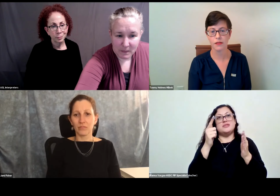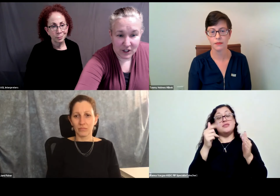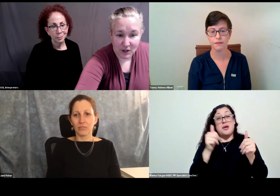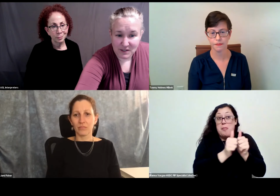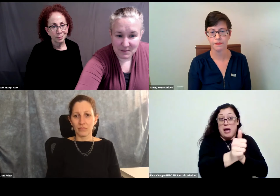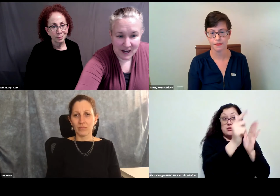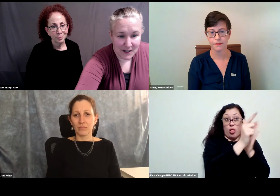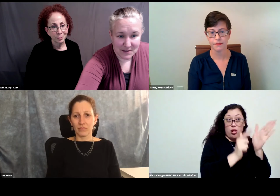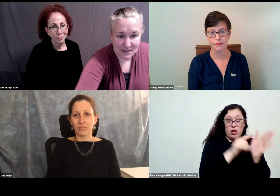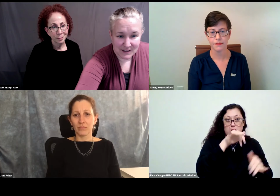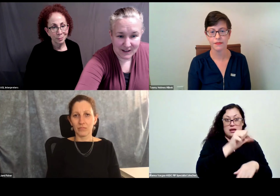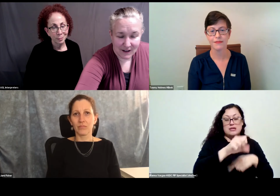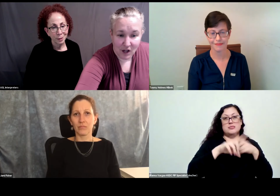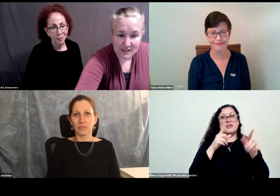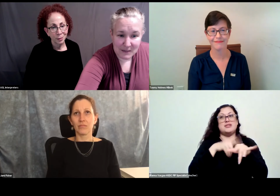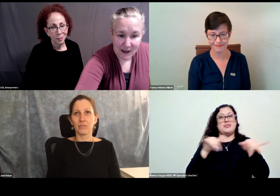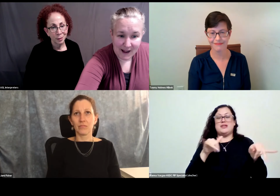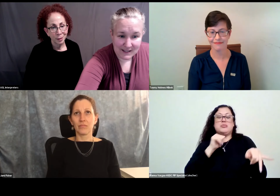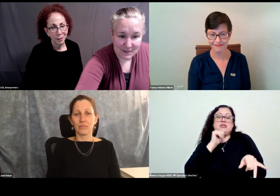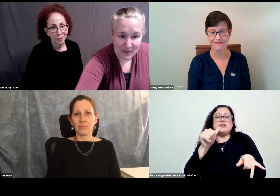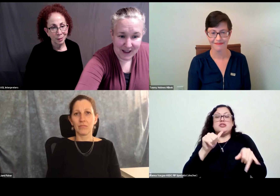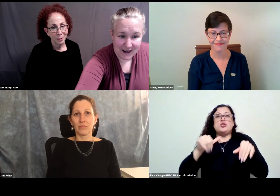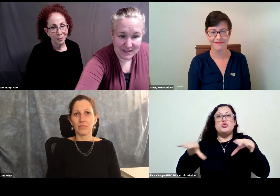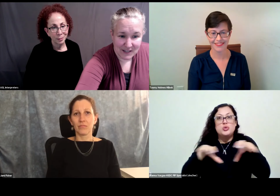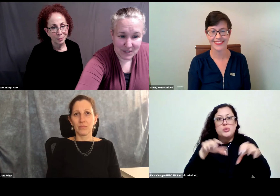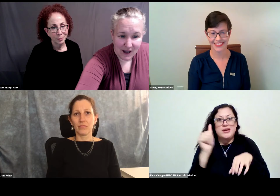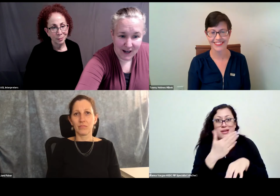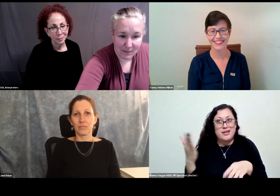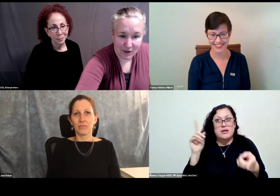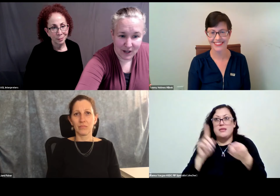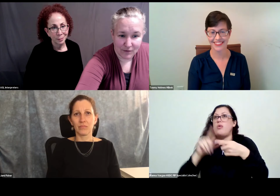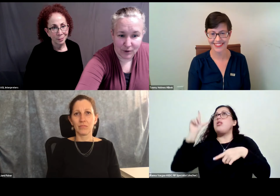You know, sometimes laws get passed, but then, at the same time they're not enforced